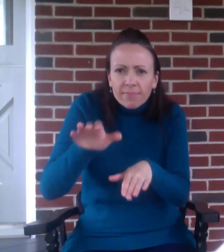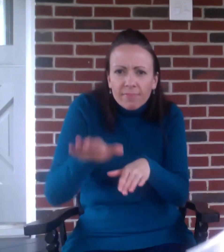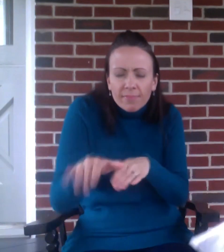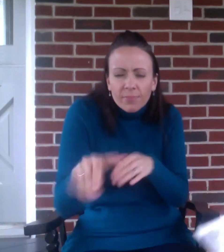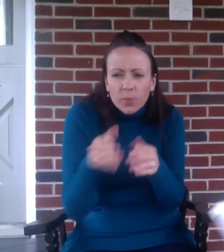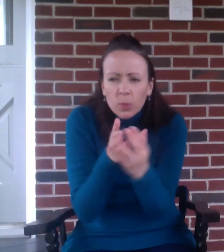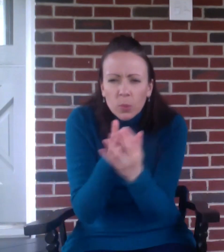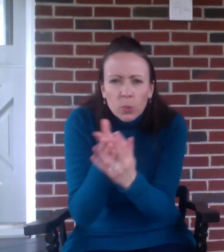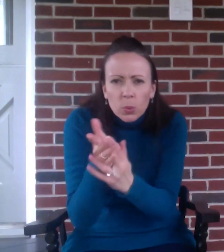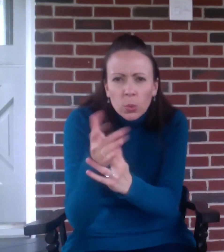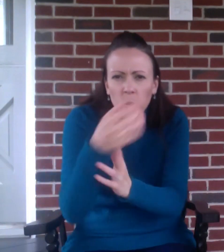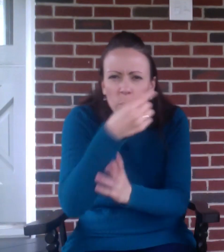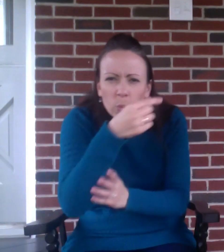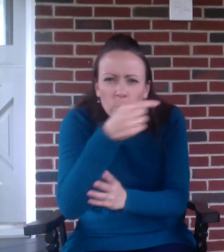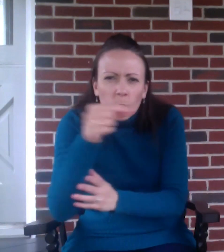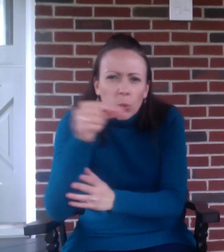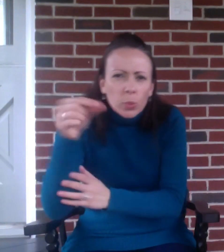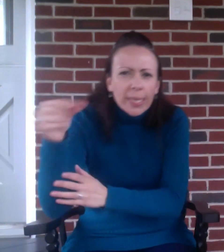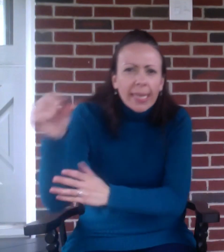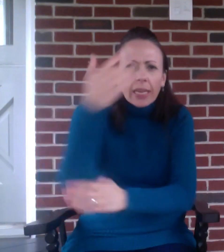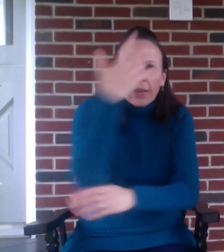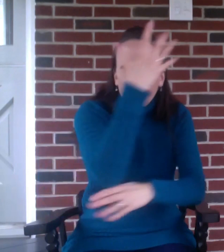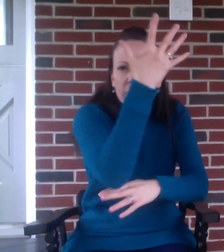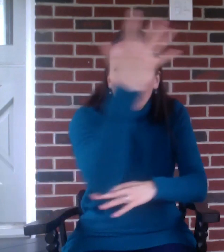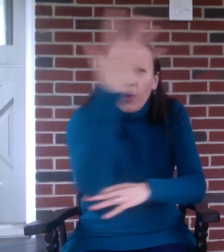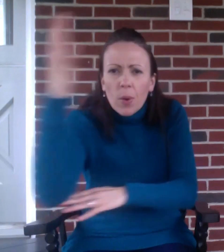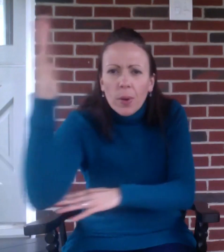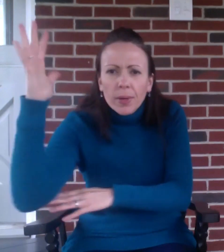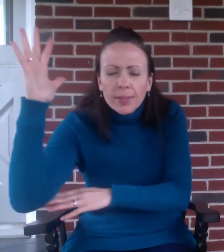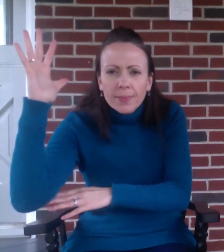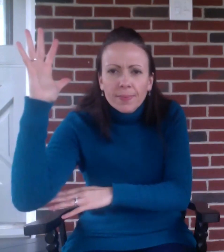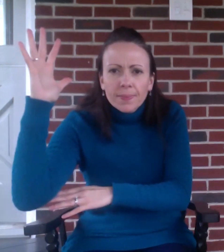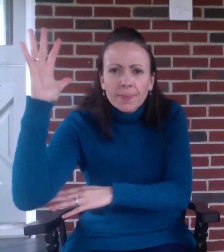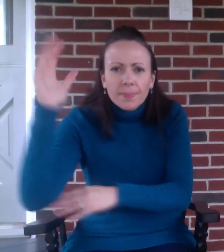I want to show you, boys and girls. Remember that forest that was gray before and made of tin?